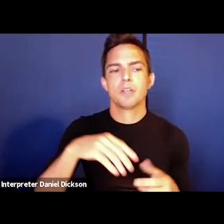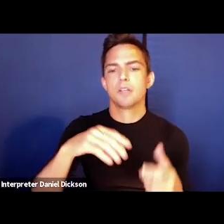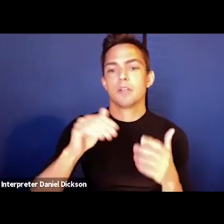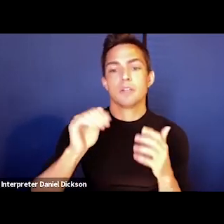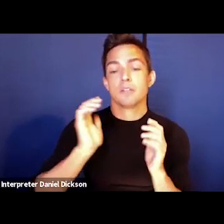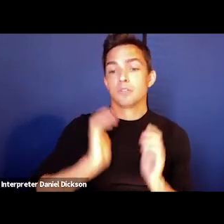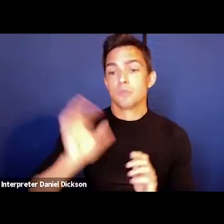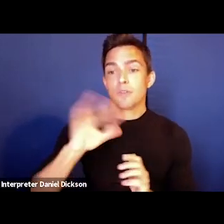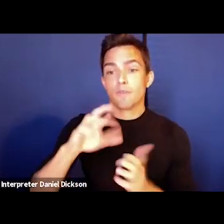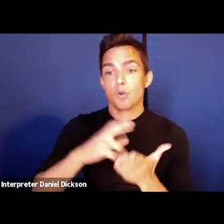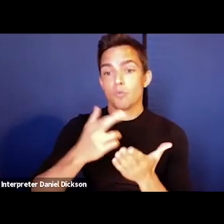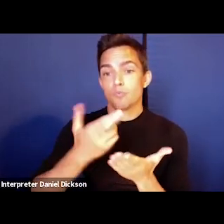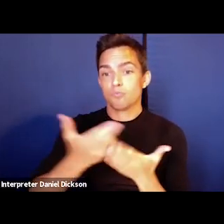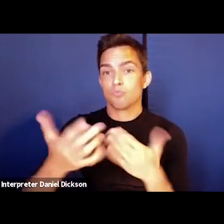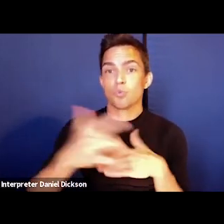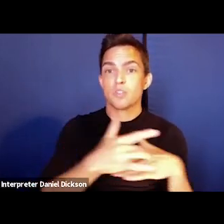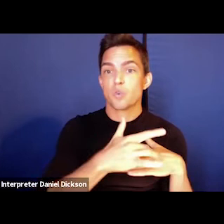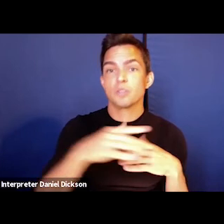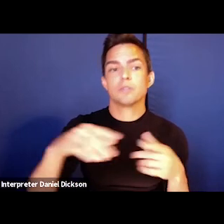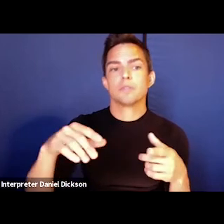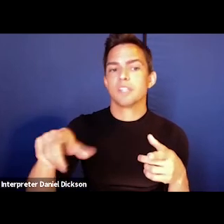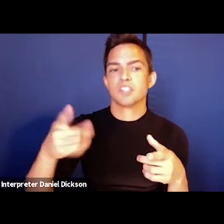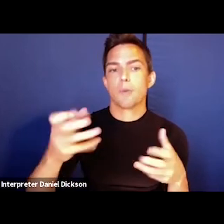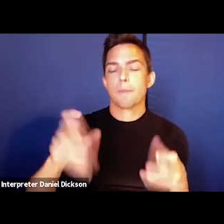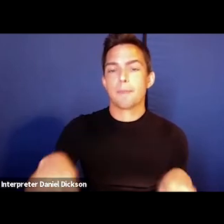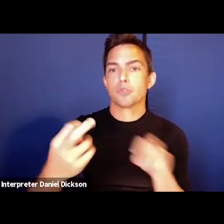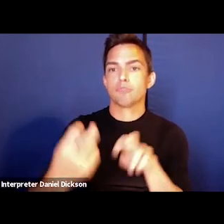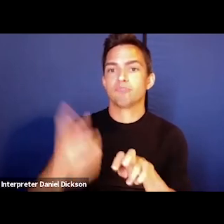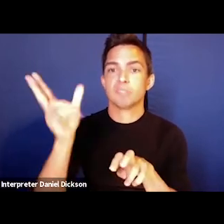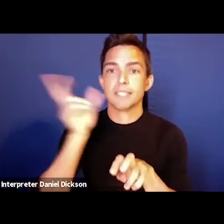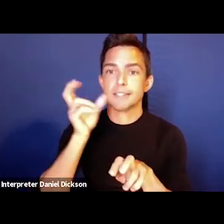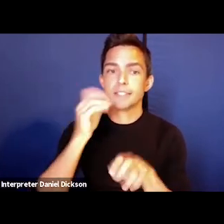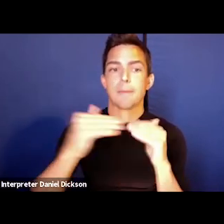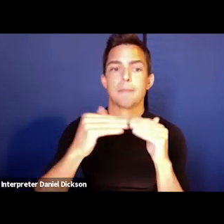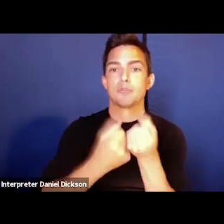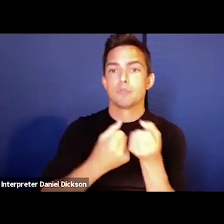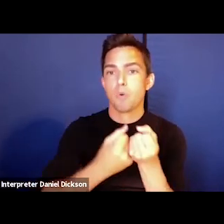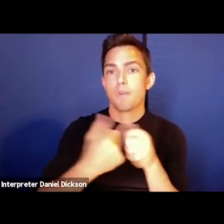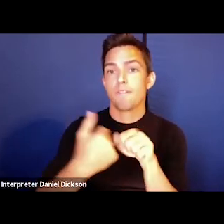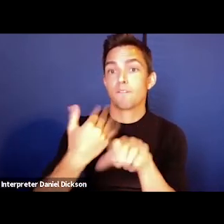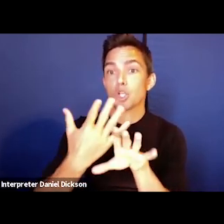consumers who simply want someone to listen and peer support virtually has really moved